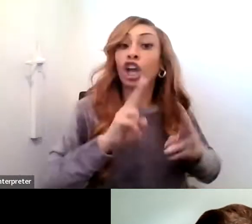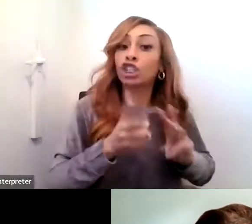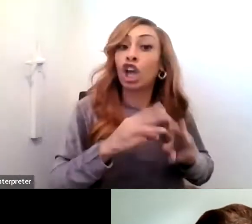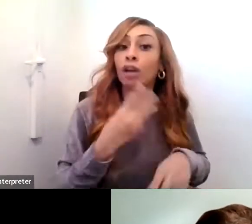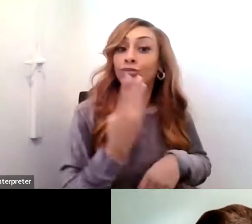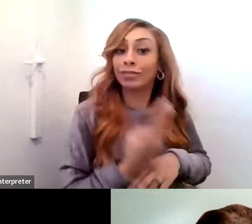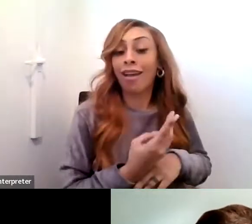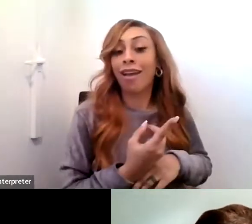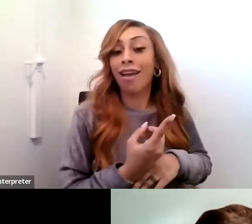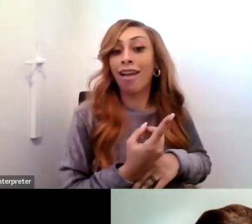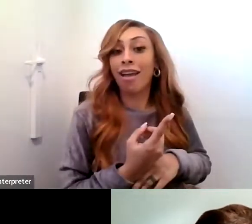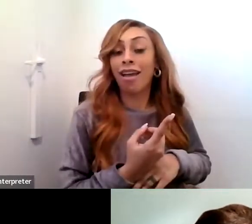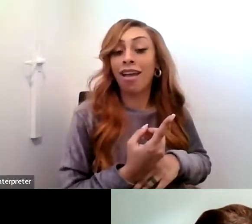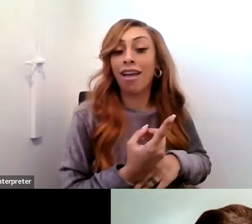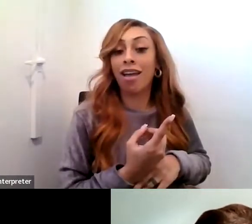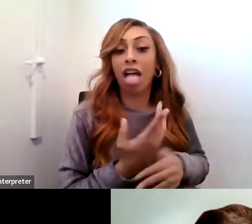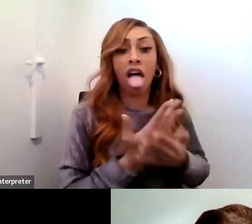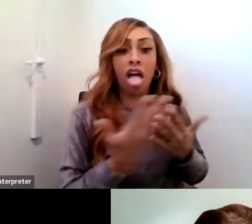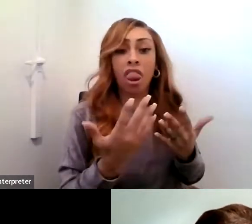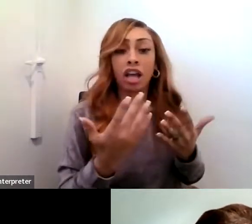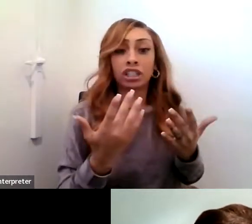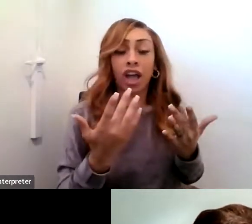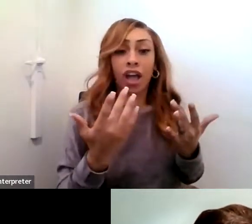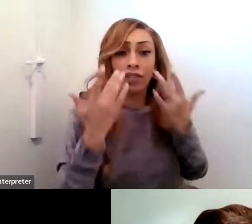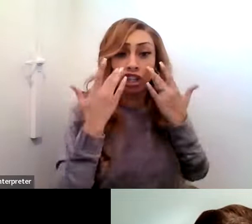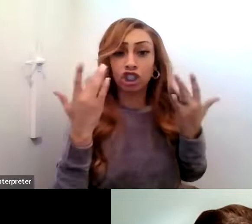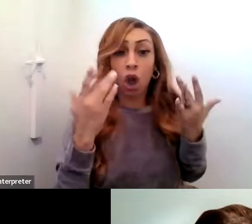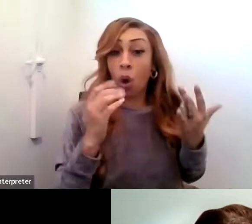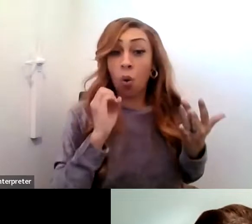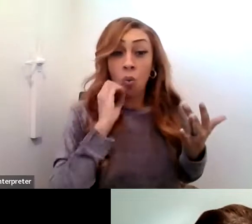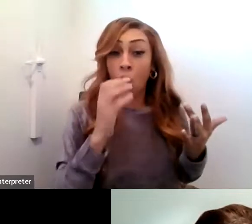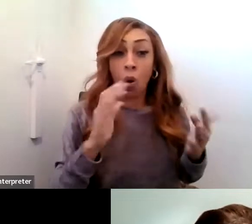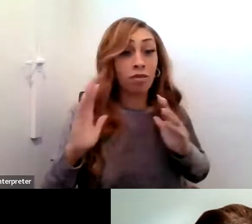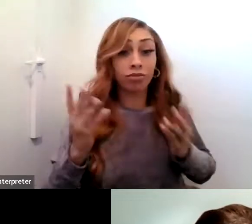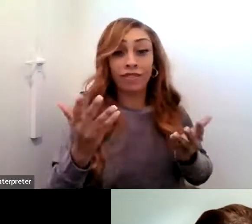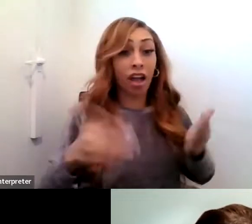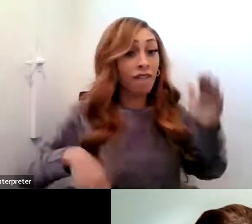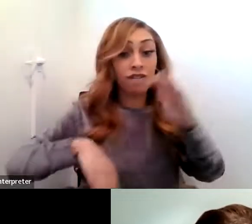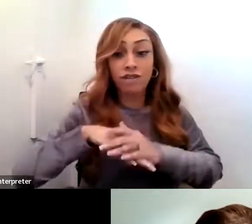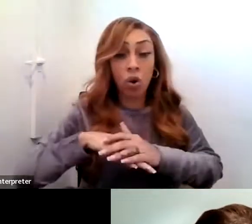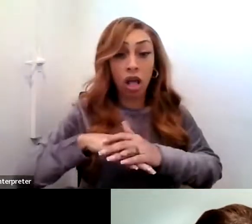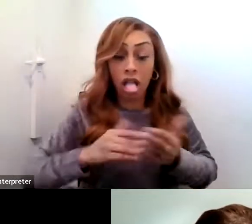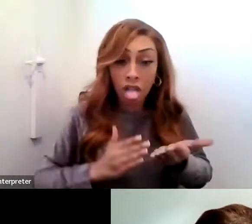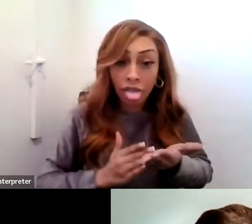and a lot of shows won't provide that for a full run. But by providing that for the digital event,